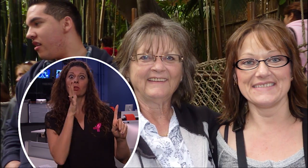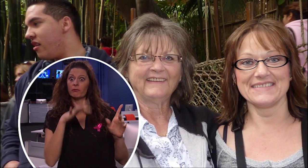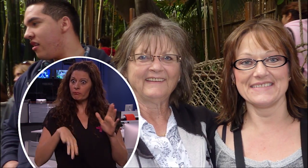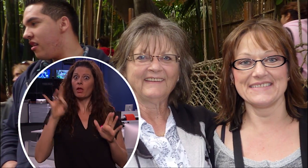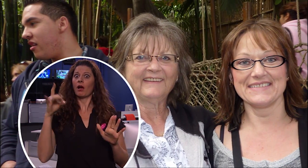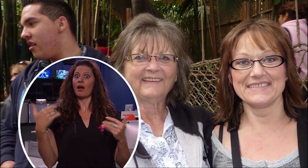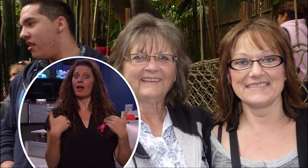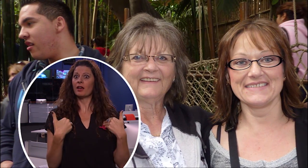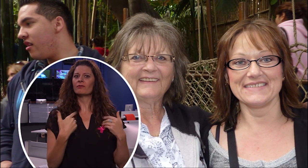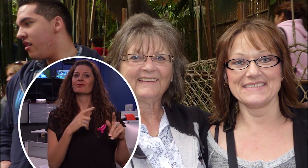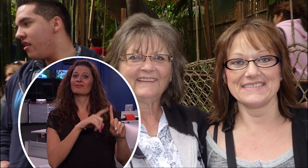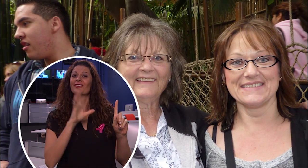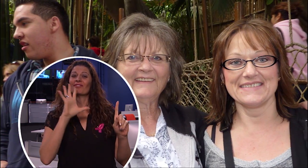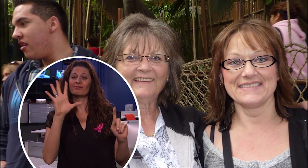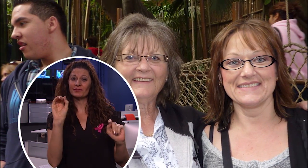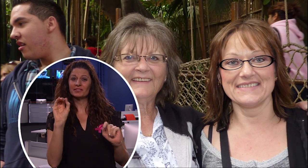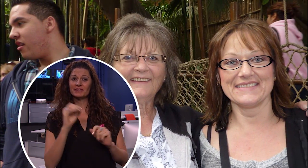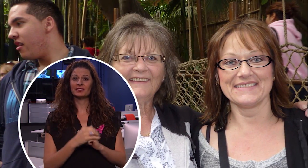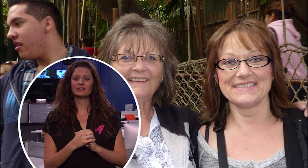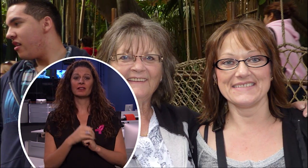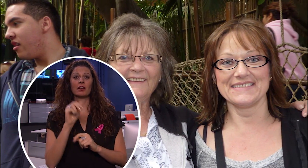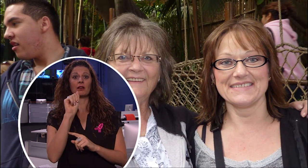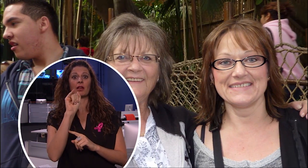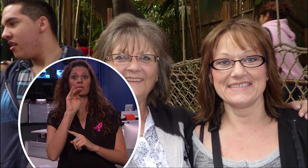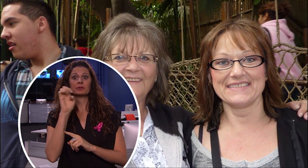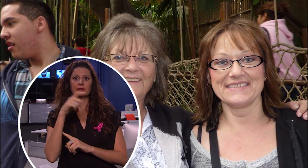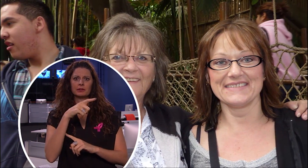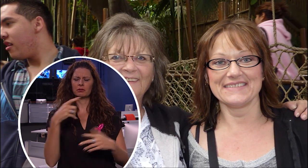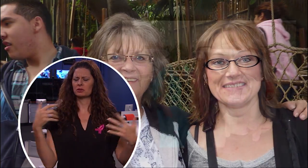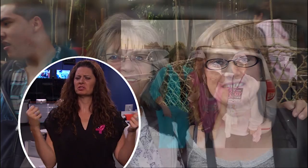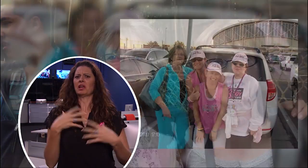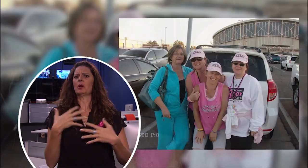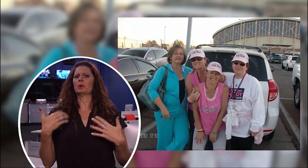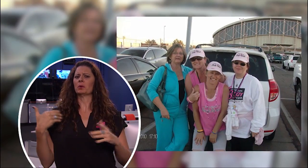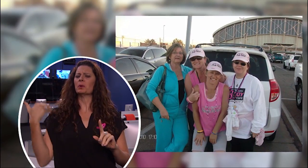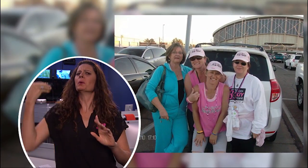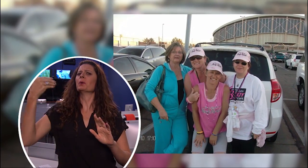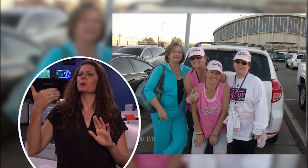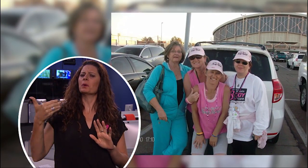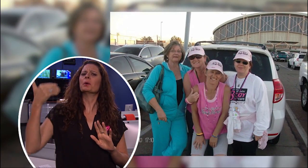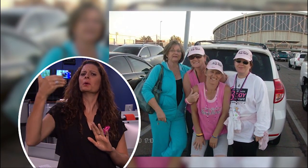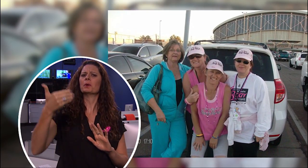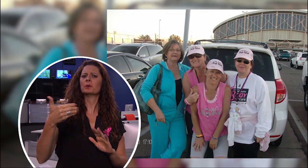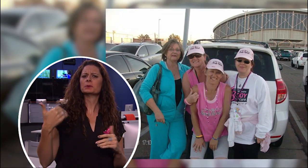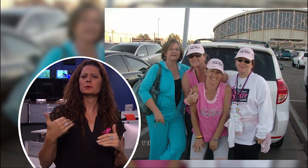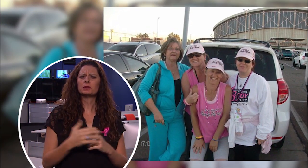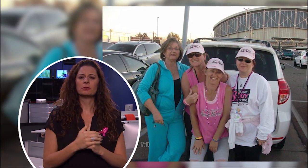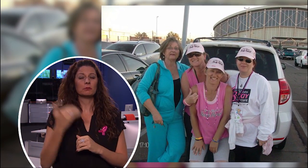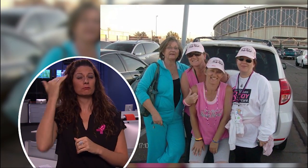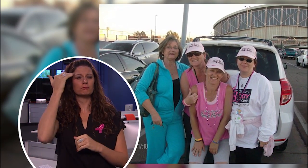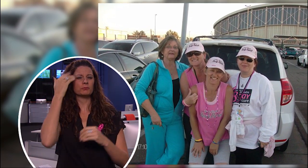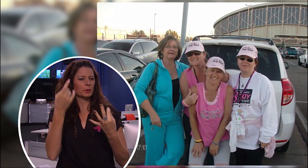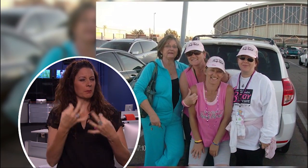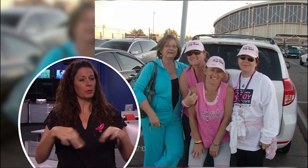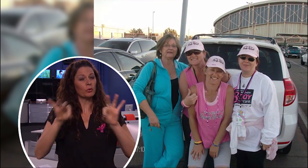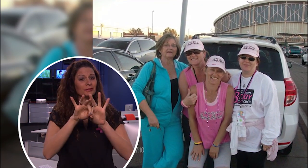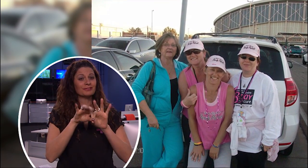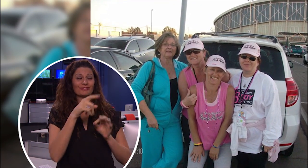mother was diagnosed at 50 and Aimee has had a few scares herself. She says awareness is key.